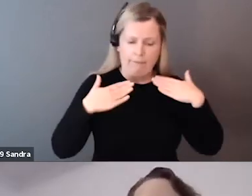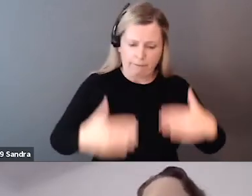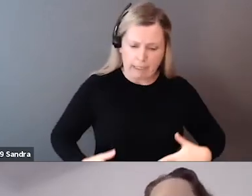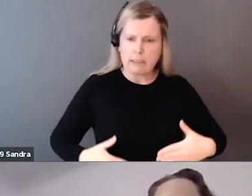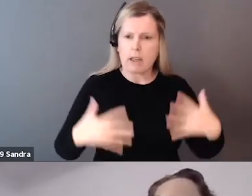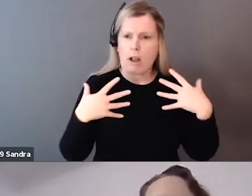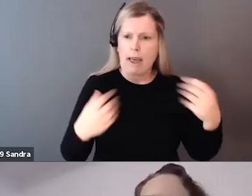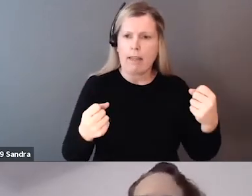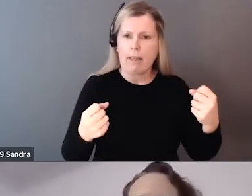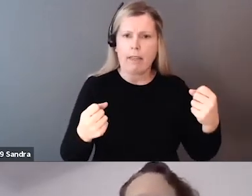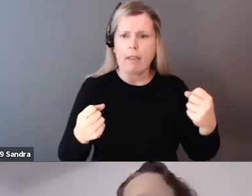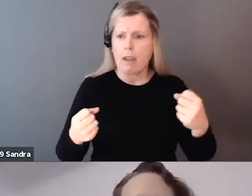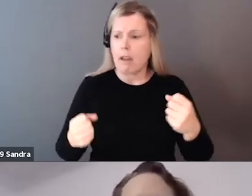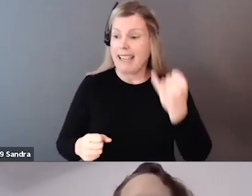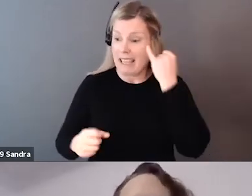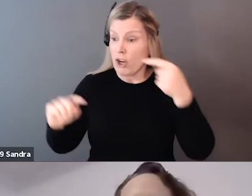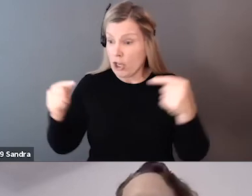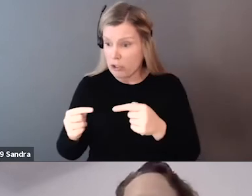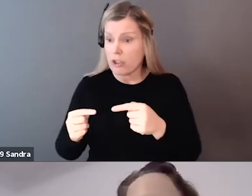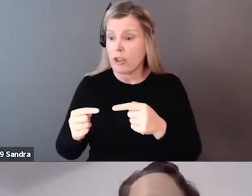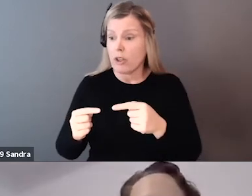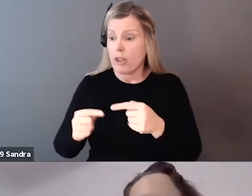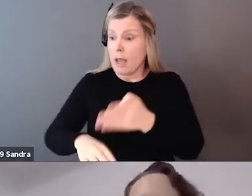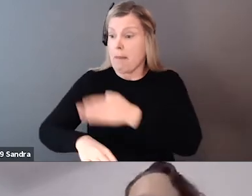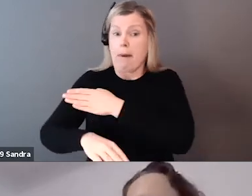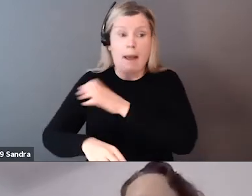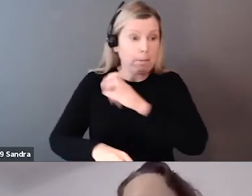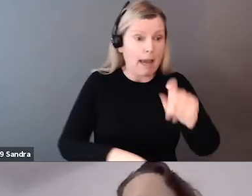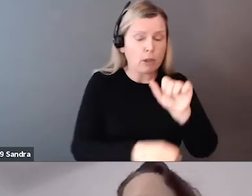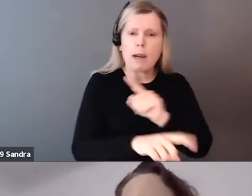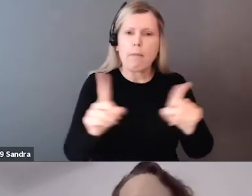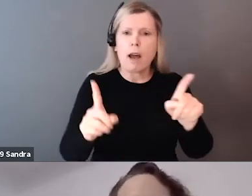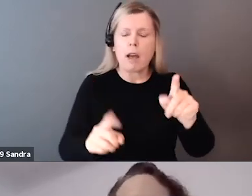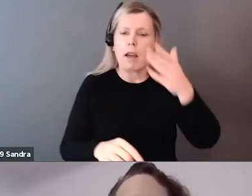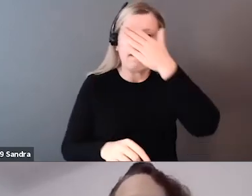better and return to work and don't take account of chronic ongoing conditions that are often